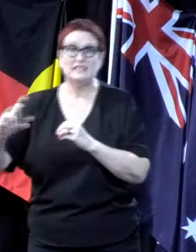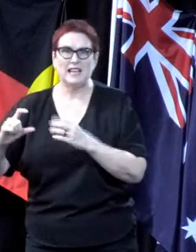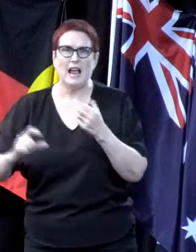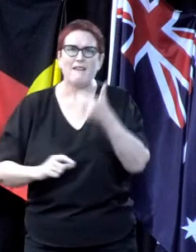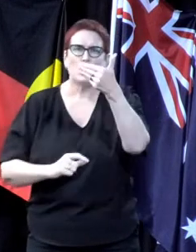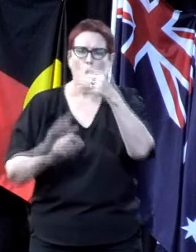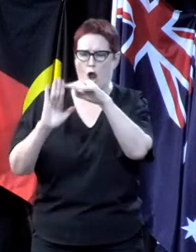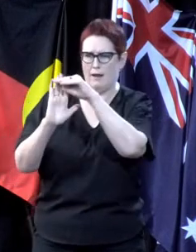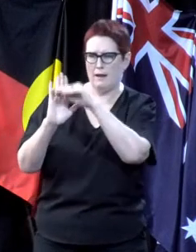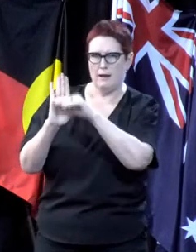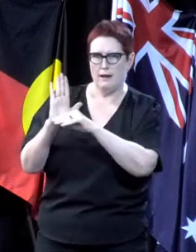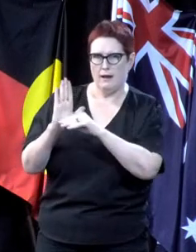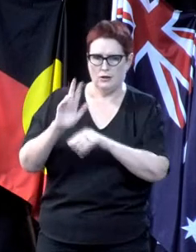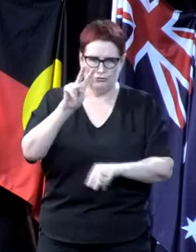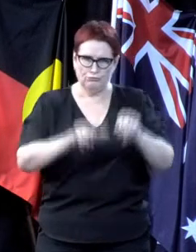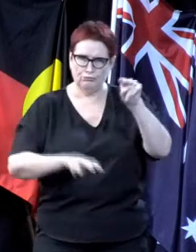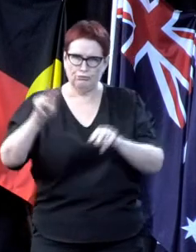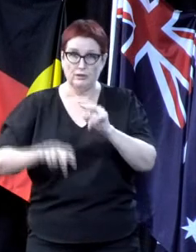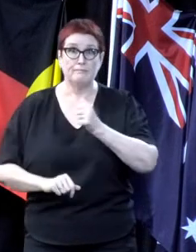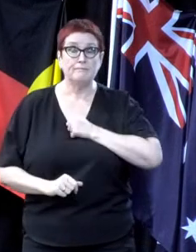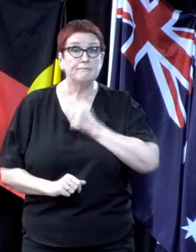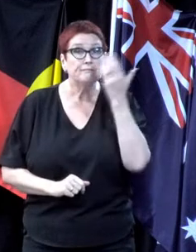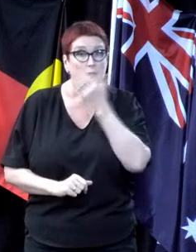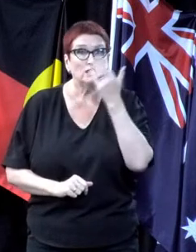We, at Ingham State High School, recognize that it's a journey.